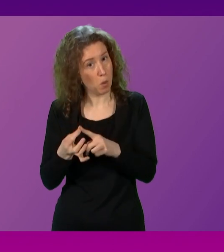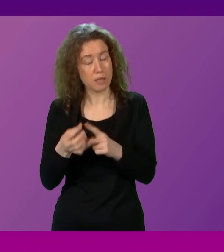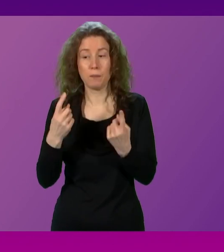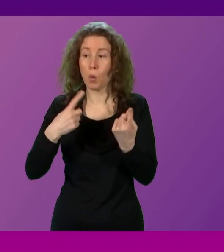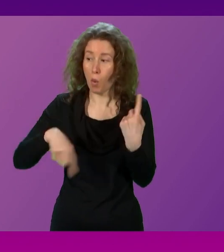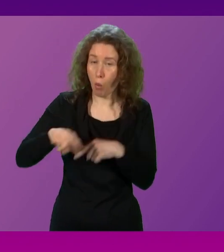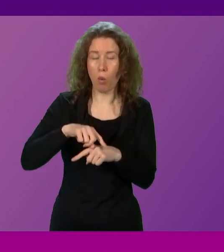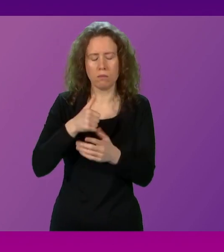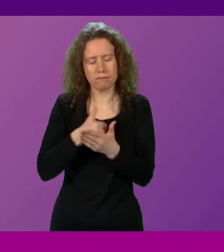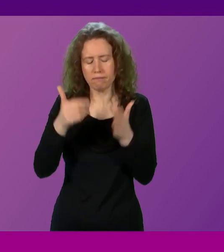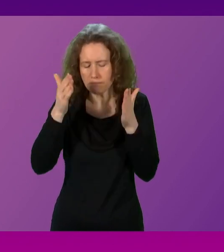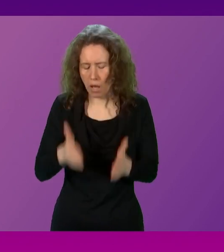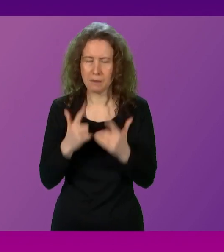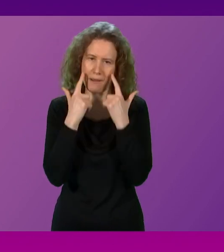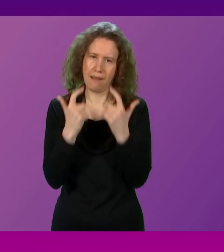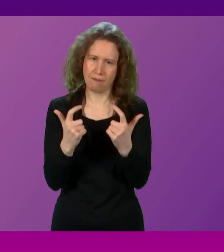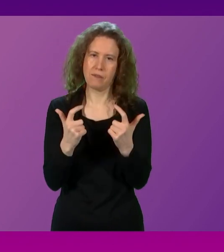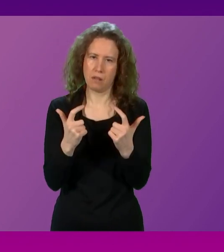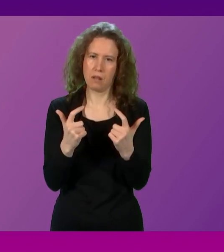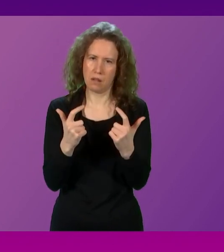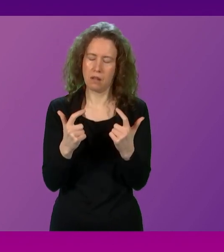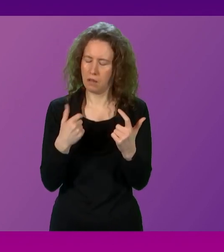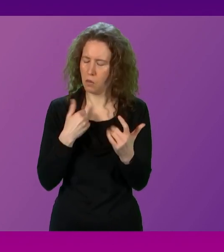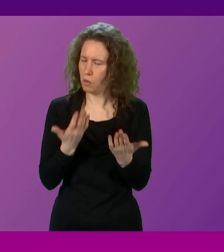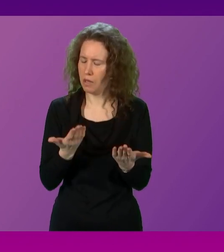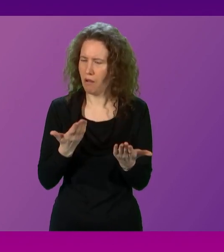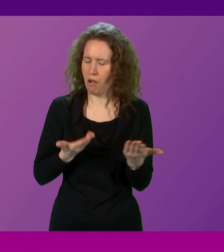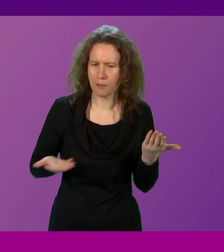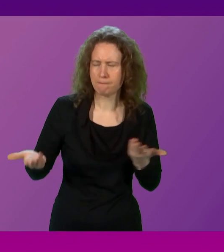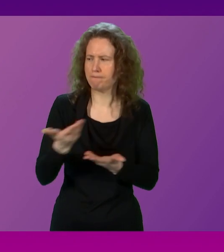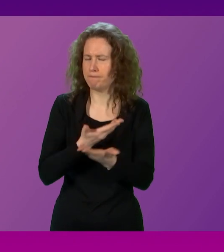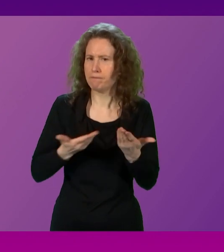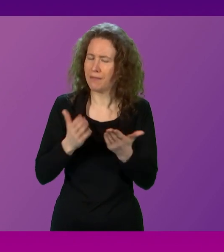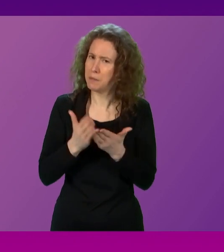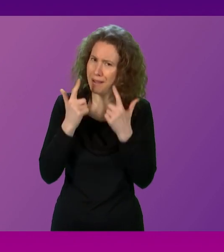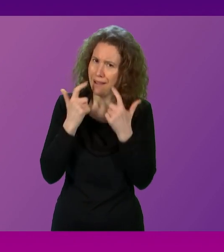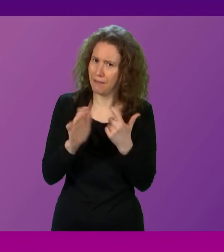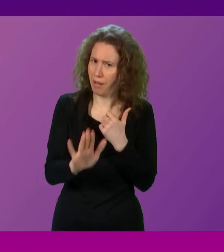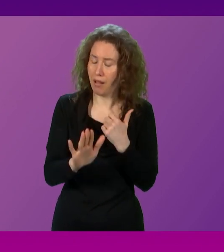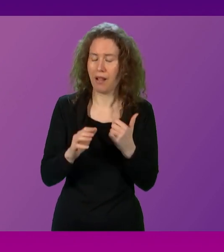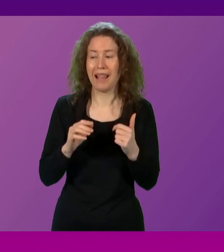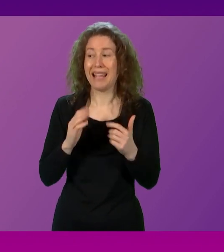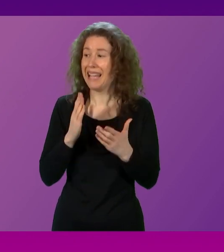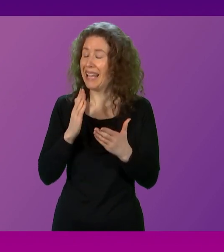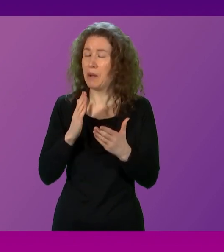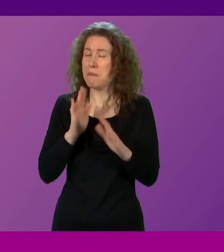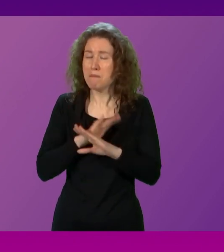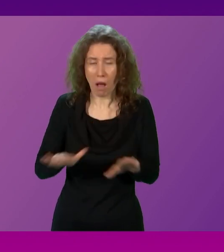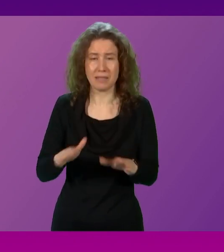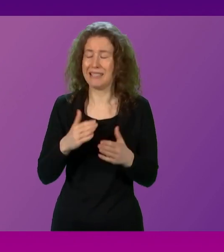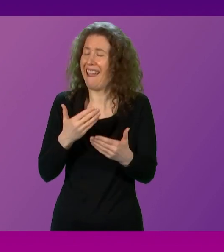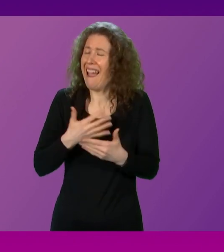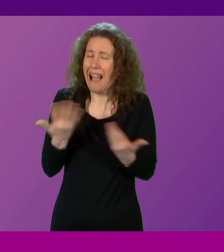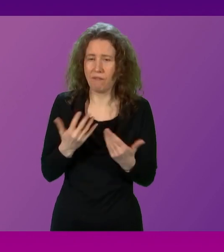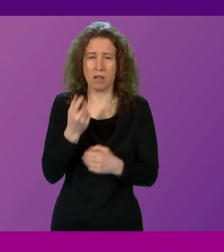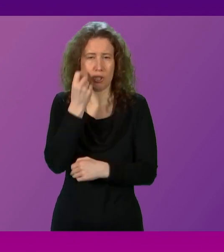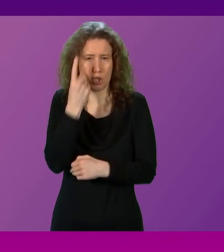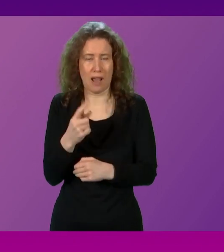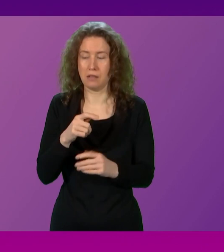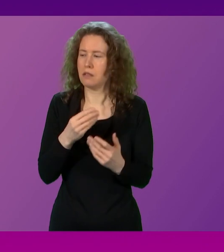must always be careful that we do not, even inadvertently, suggest that trans